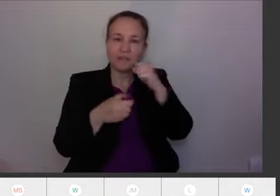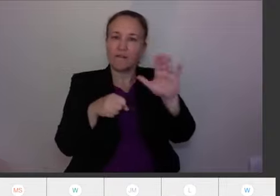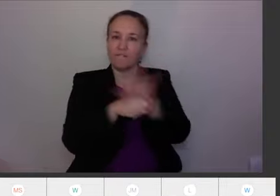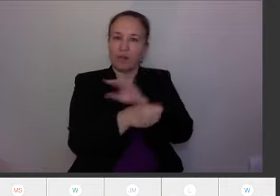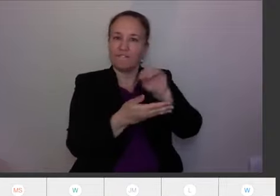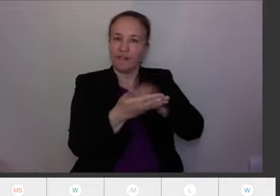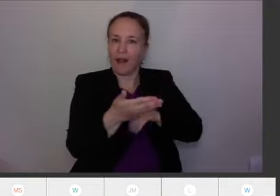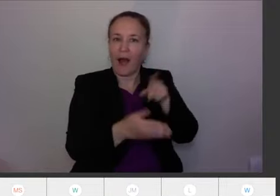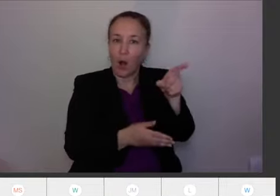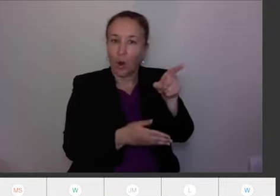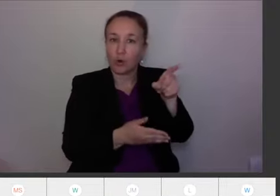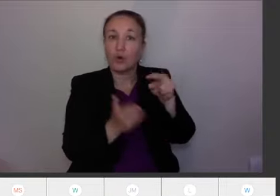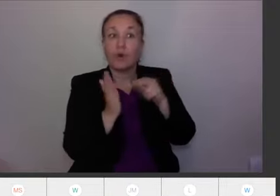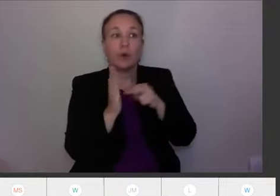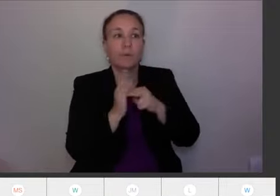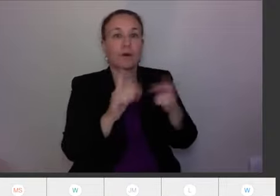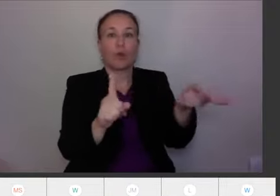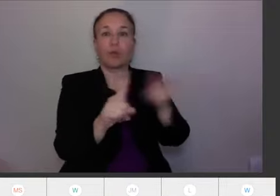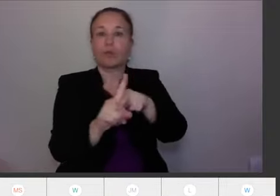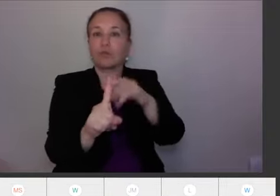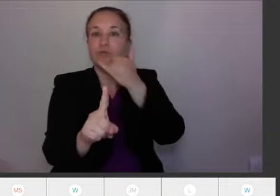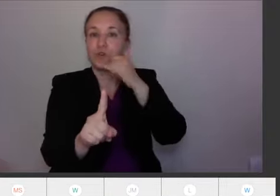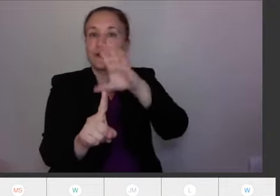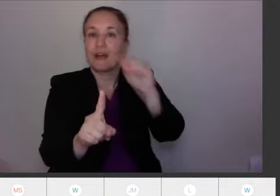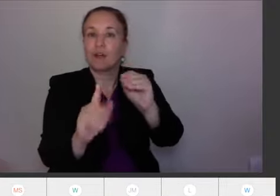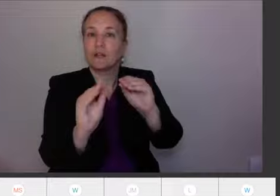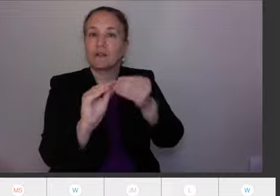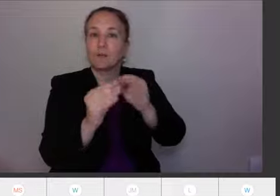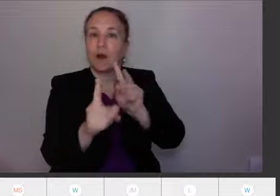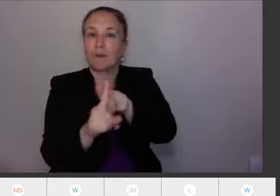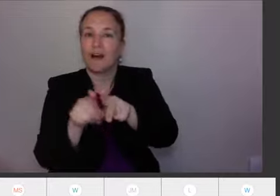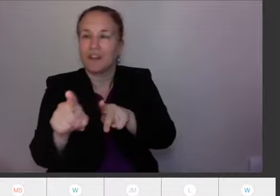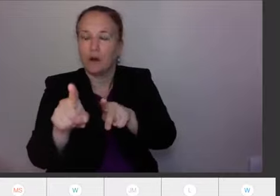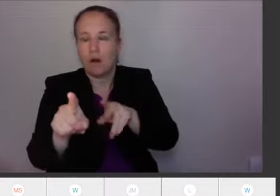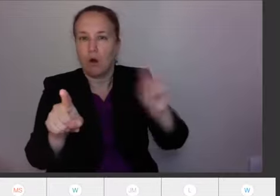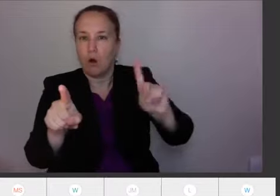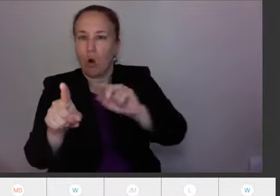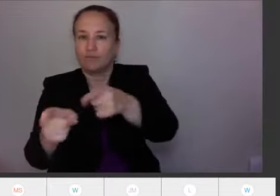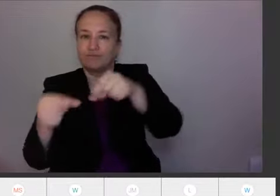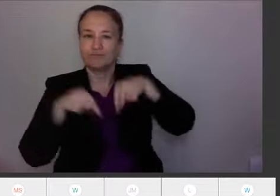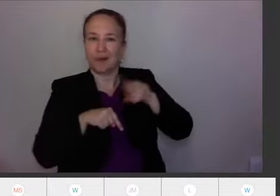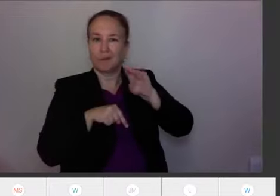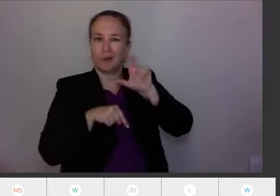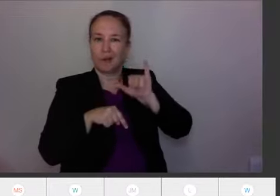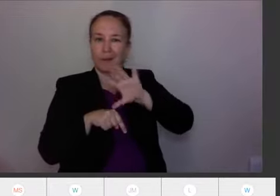getting assigned to the wrong county so we go through and make sure that everybody that we report to you on